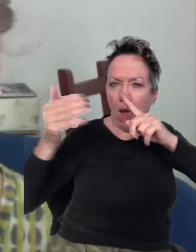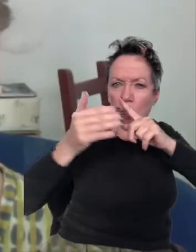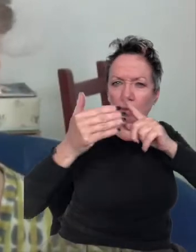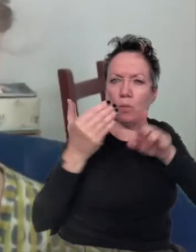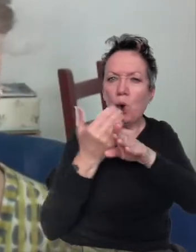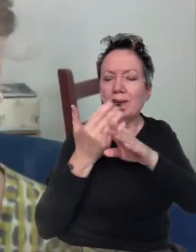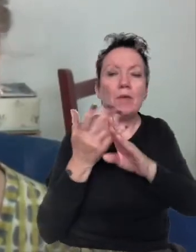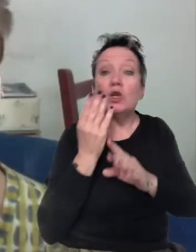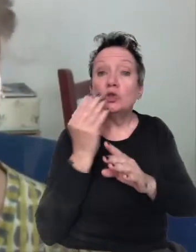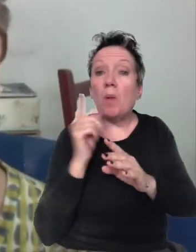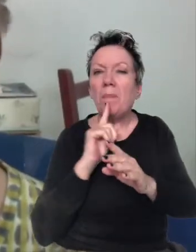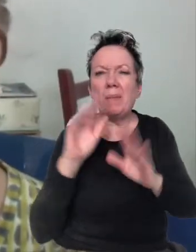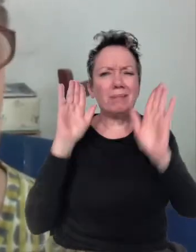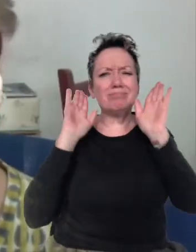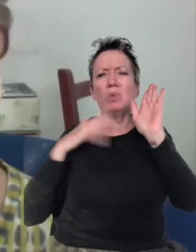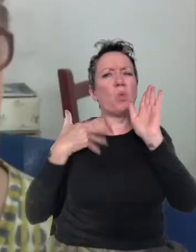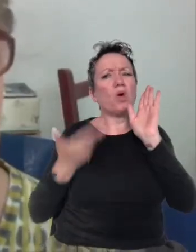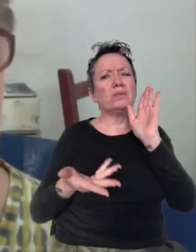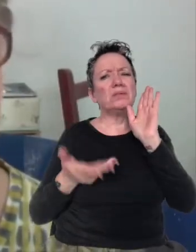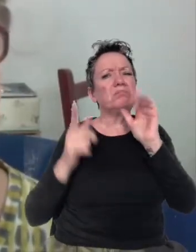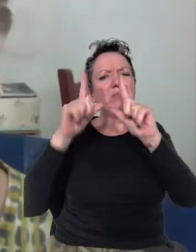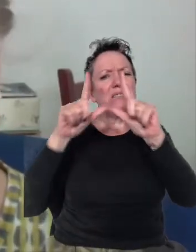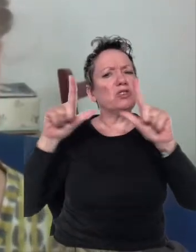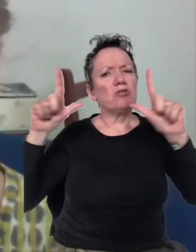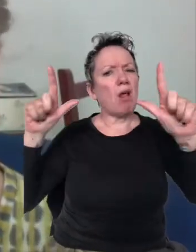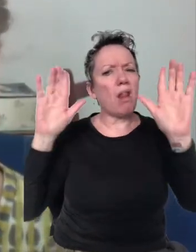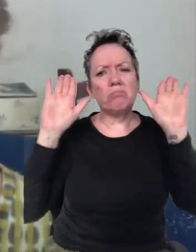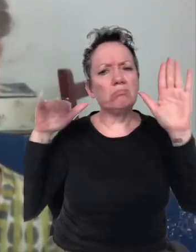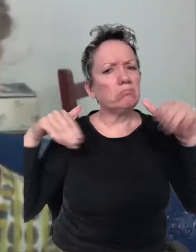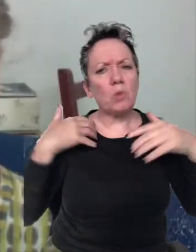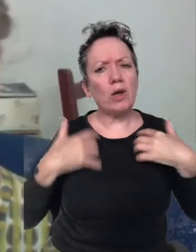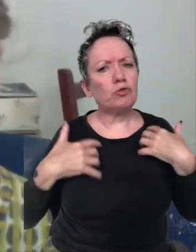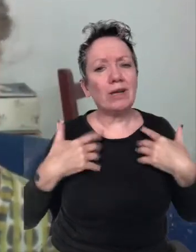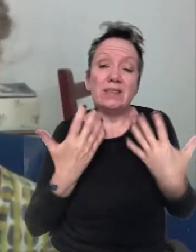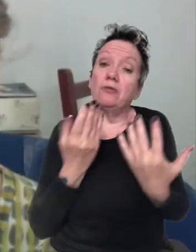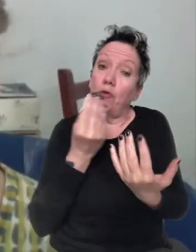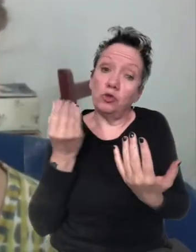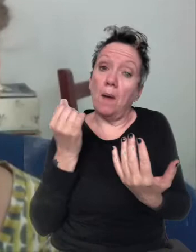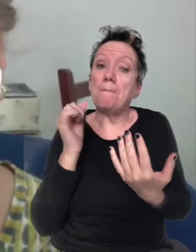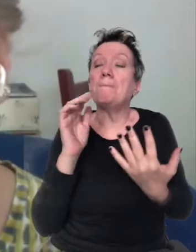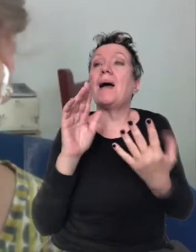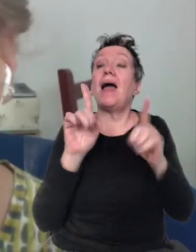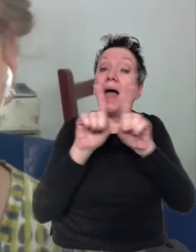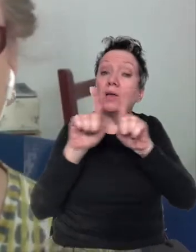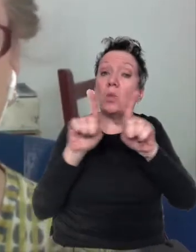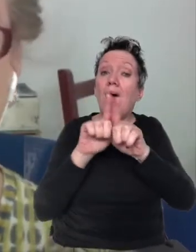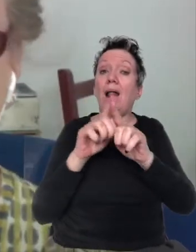Some of us not wanting at all to even consider that. Uh, and then around that, we also talked about.